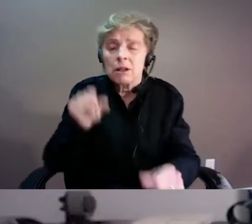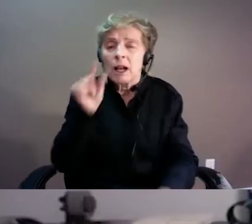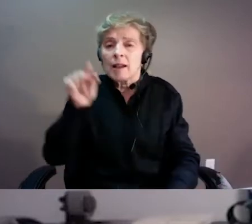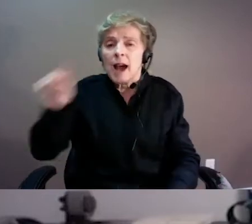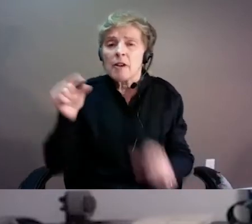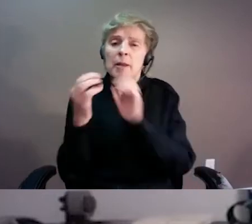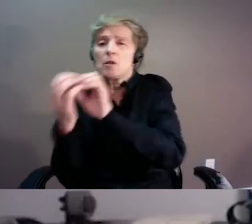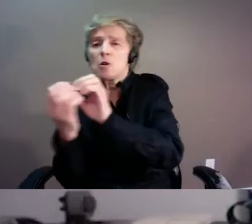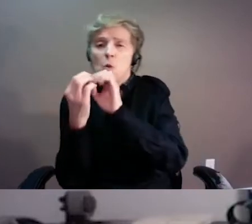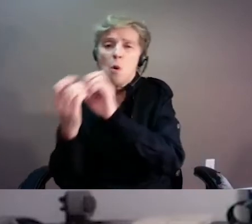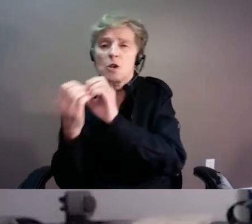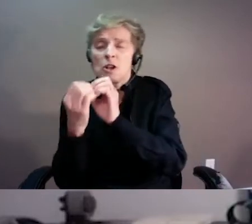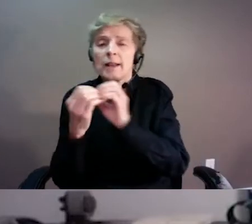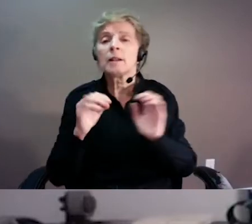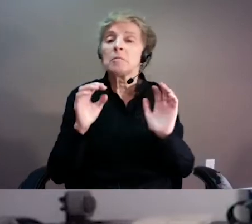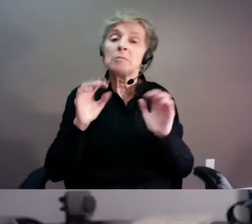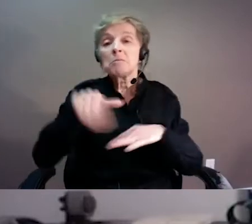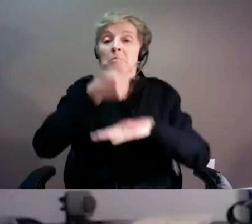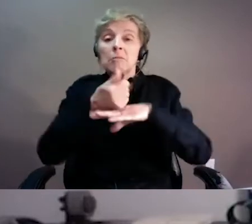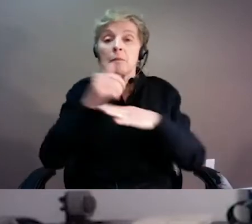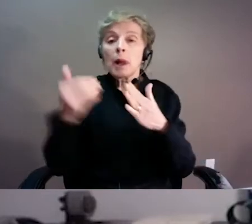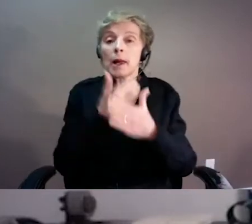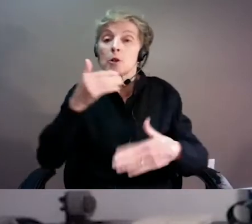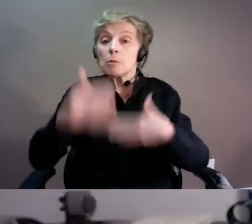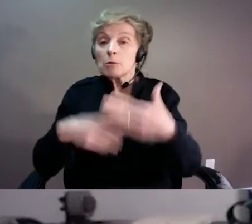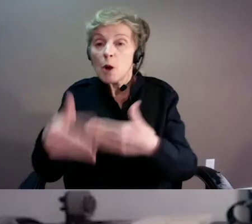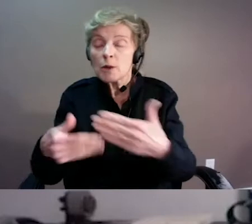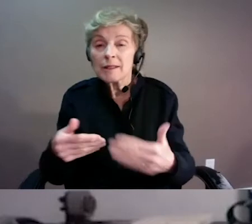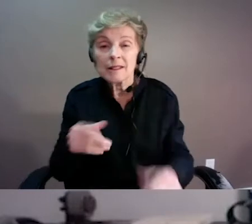putting new processes in place and things, and basically, what they're really talking about